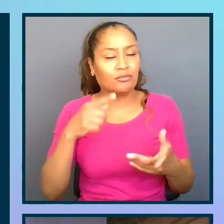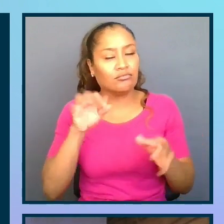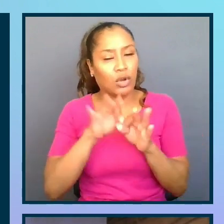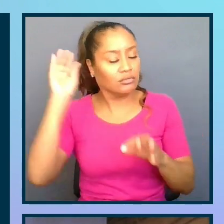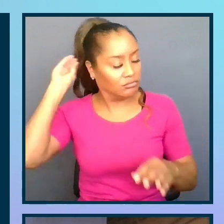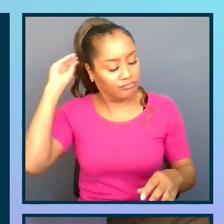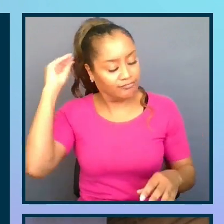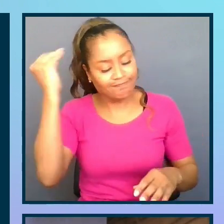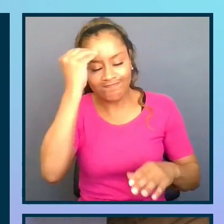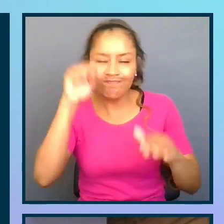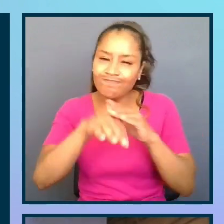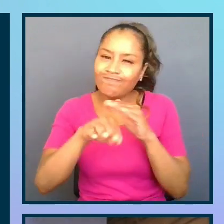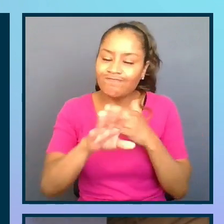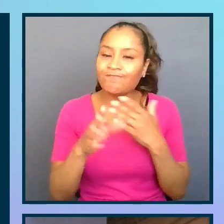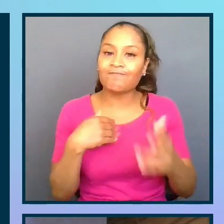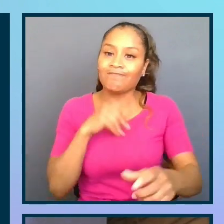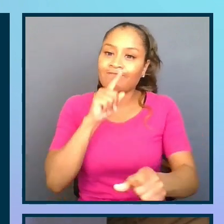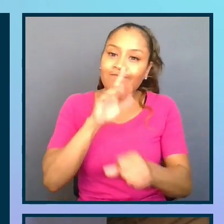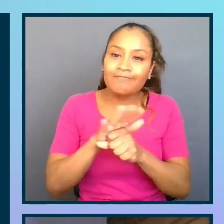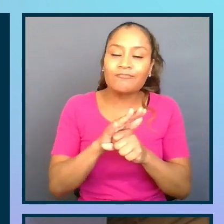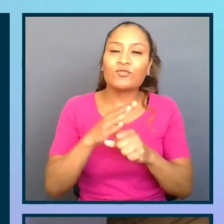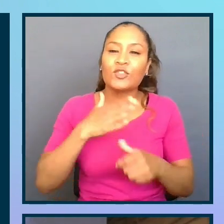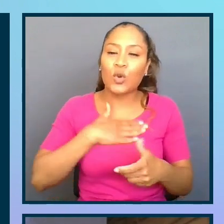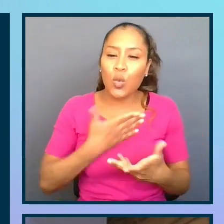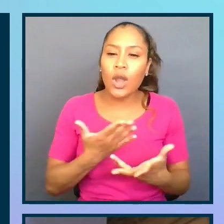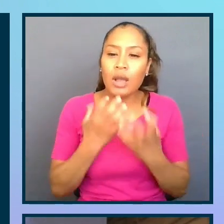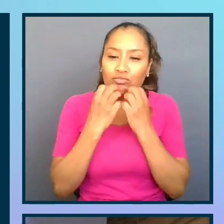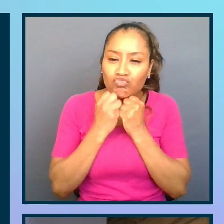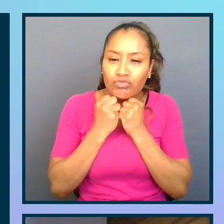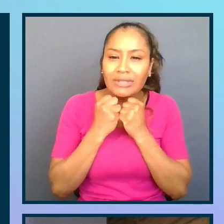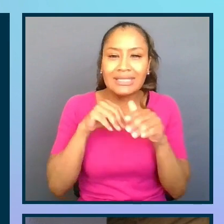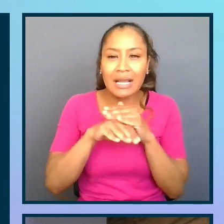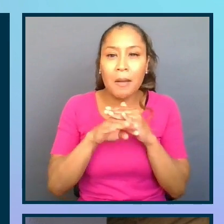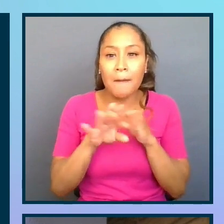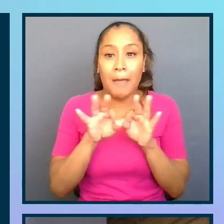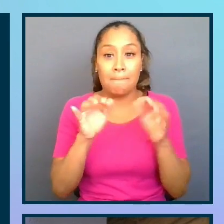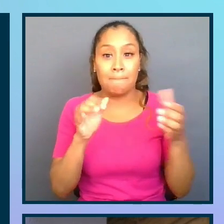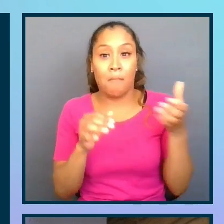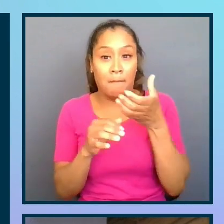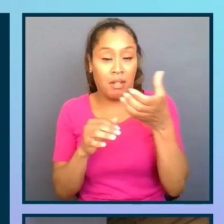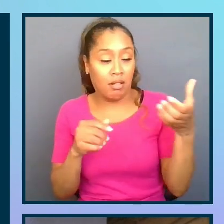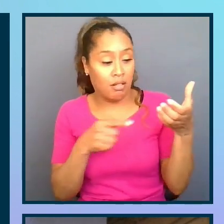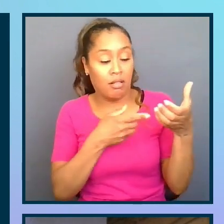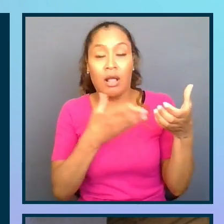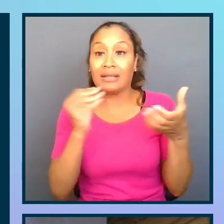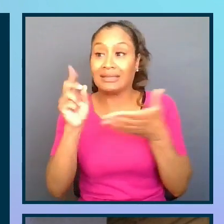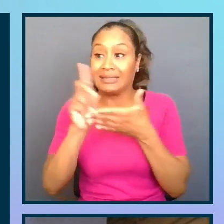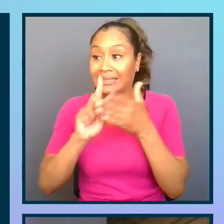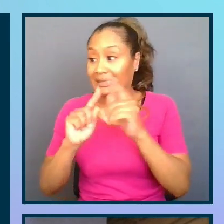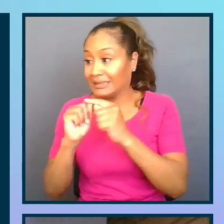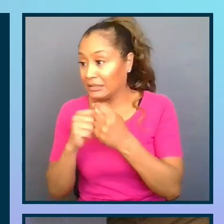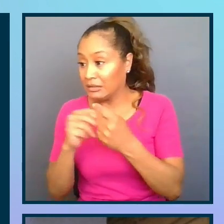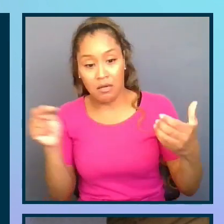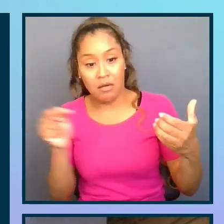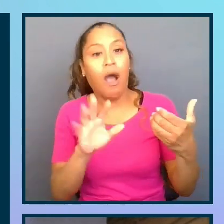So this commitment and willingness to embrace accessibility from the mobile platform and the design team, it's enabled us to sort shift left.